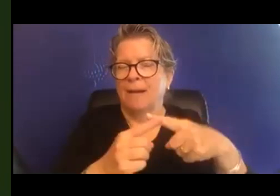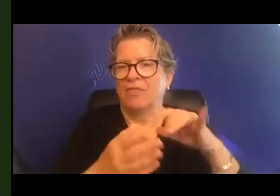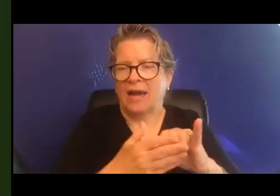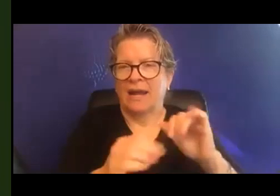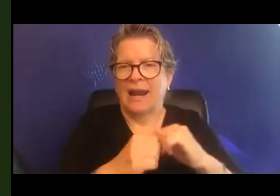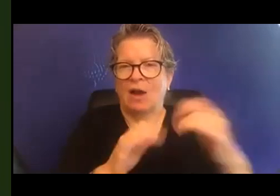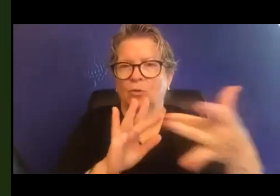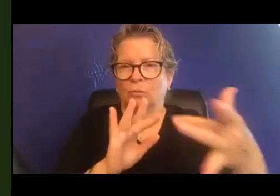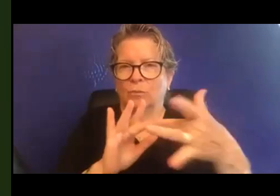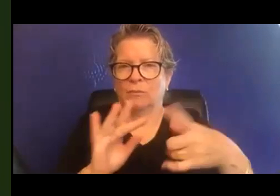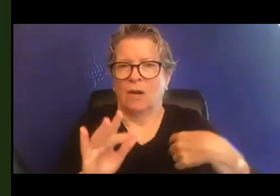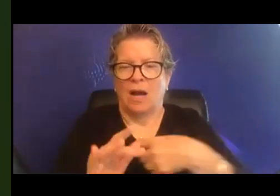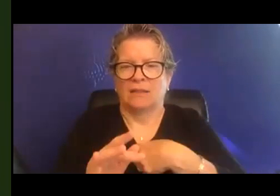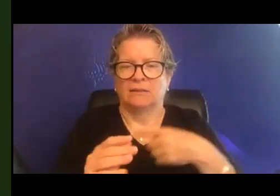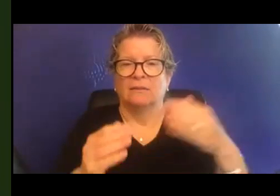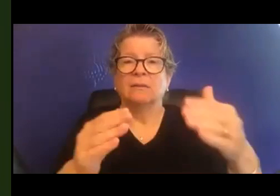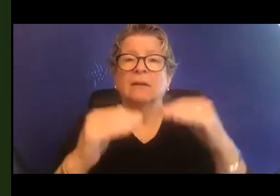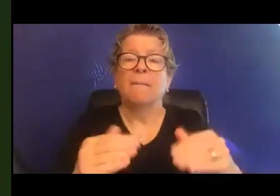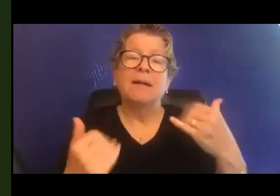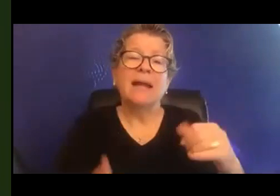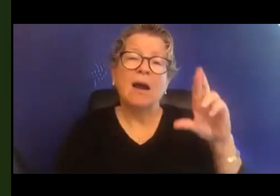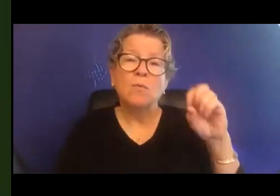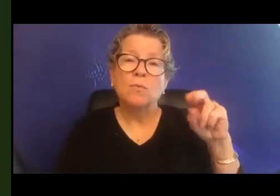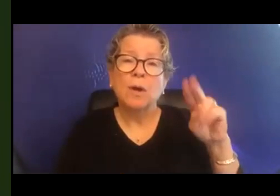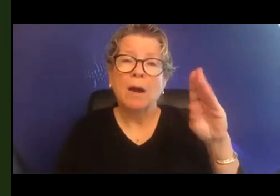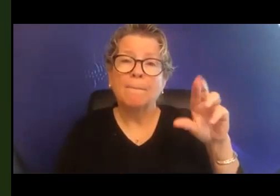now who will talk about what we are building and how to build it.